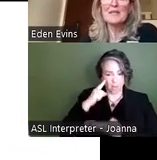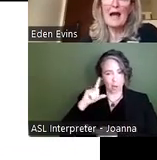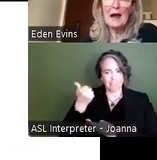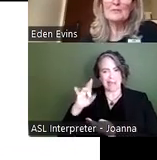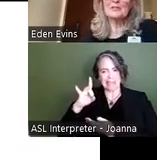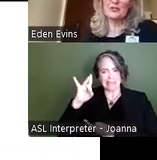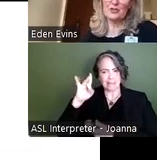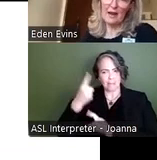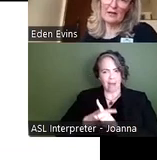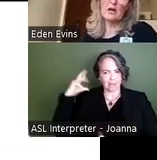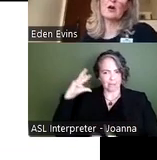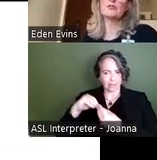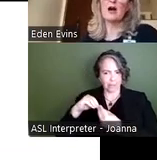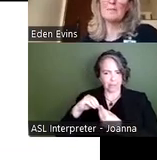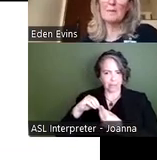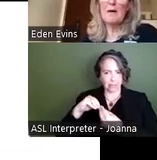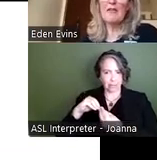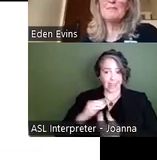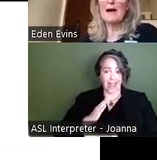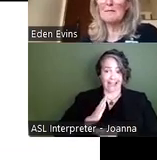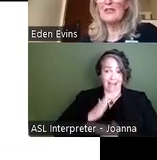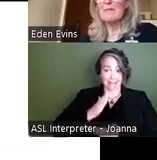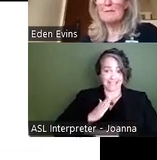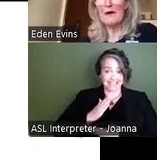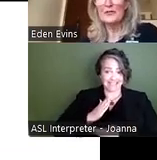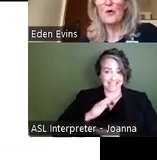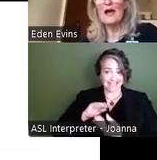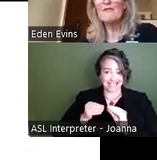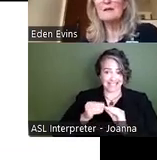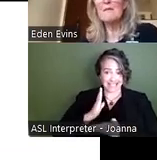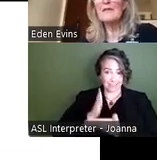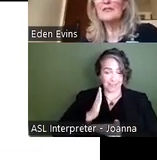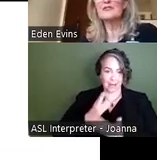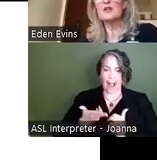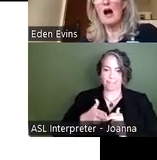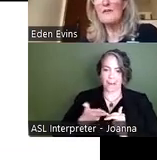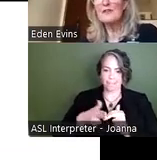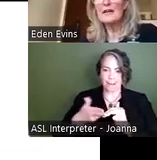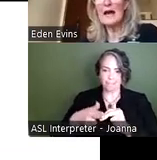the abstinence rate goes up month by month by month - so every month of just offering